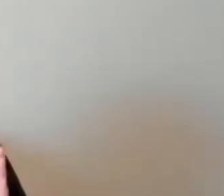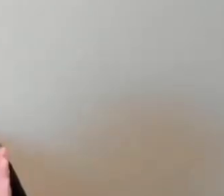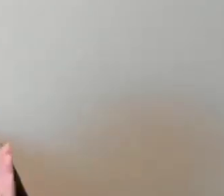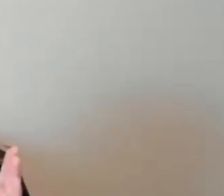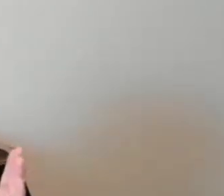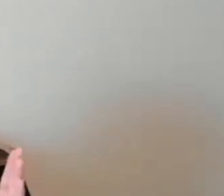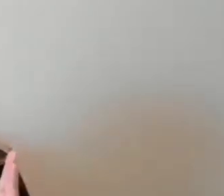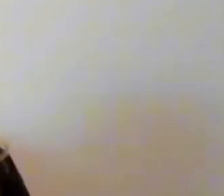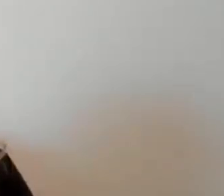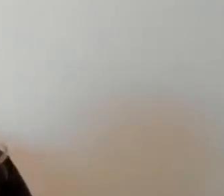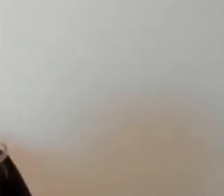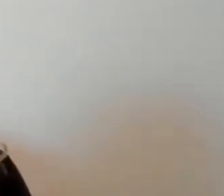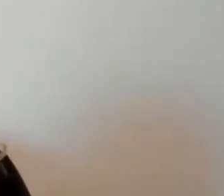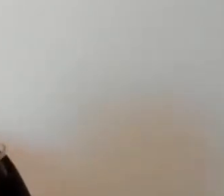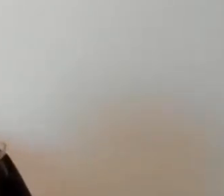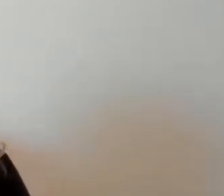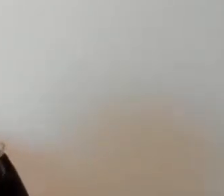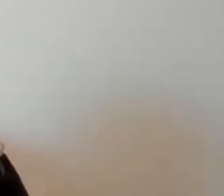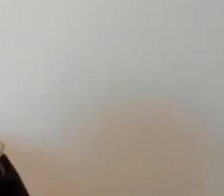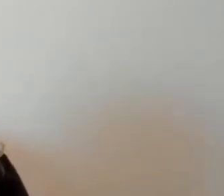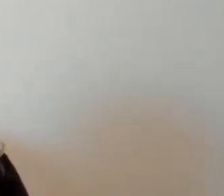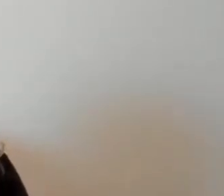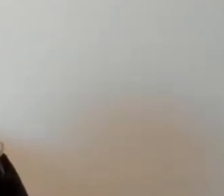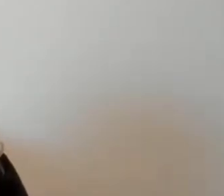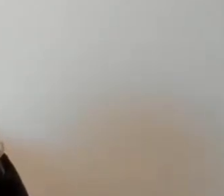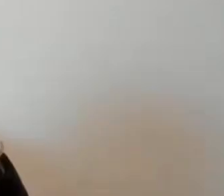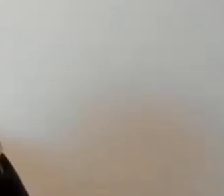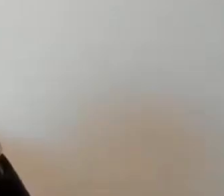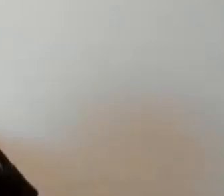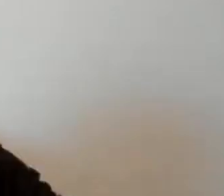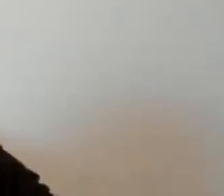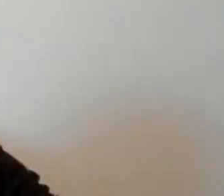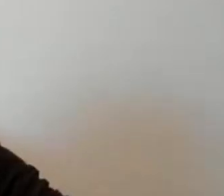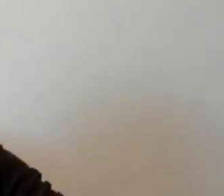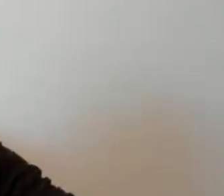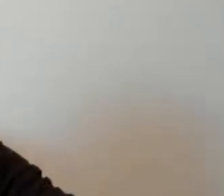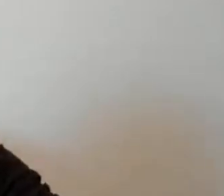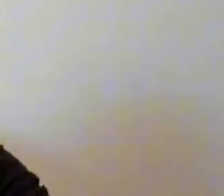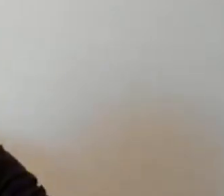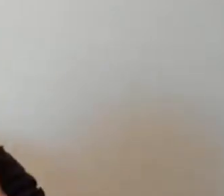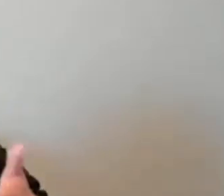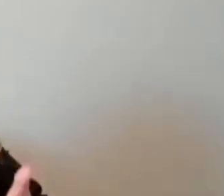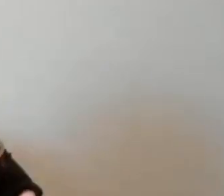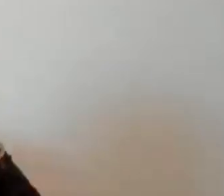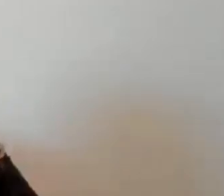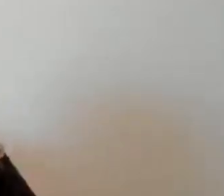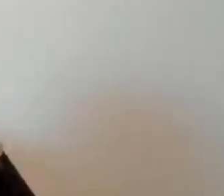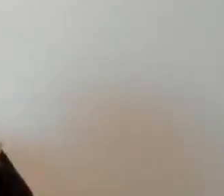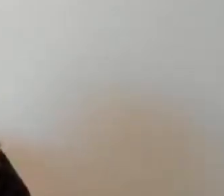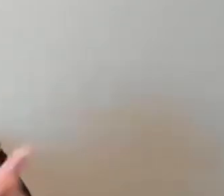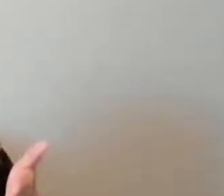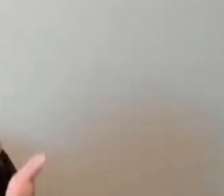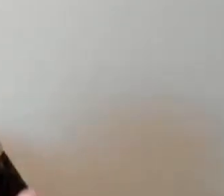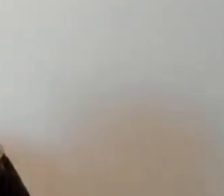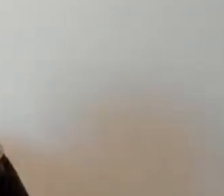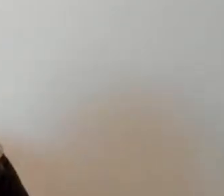I think about walkers as a cheap, simple, easy to use technology that would save us from a lot